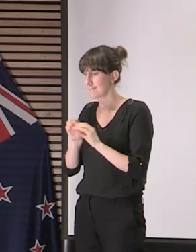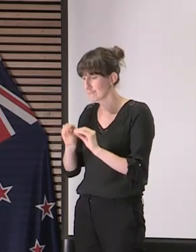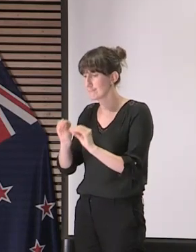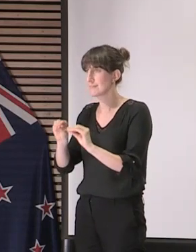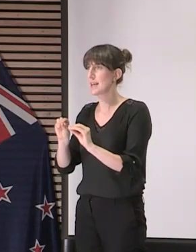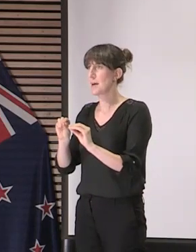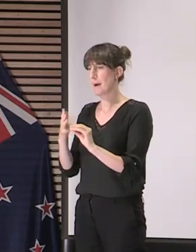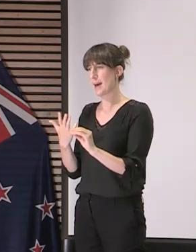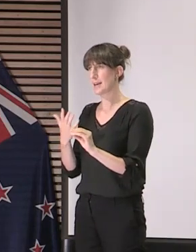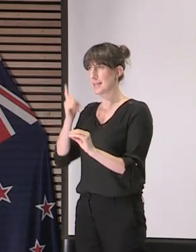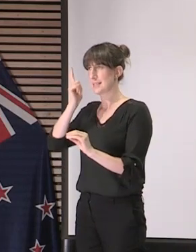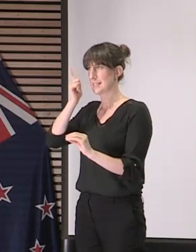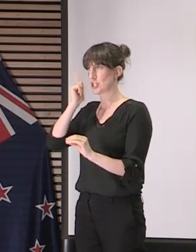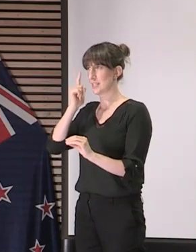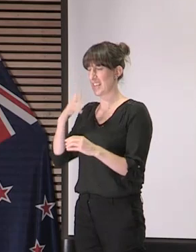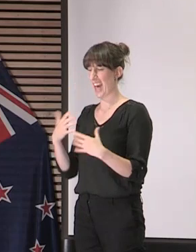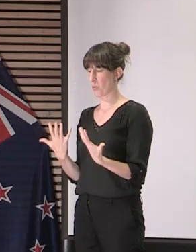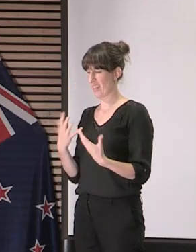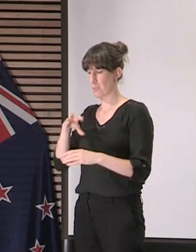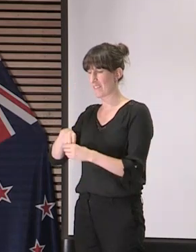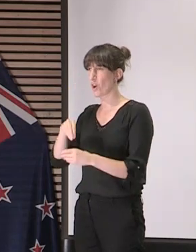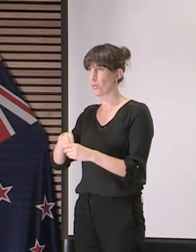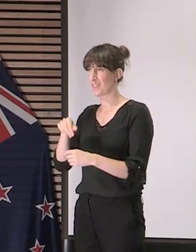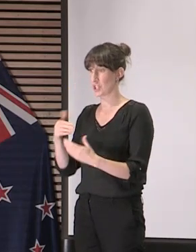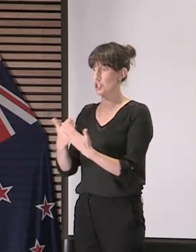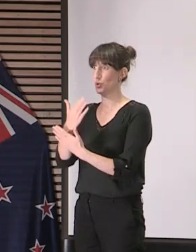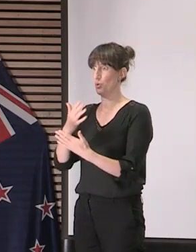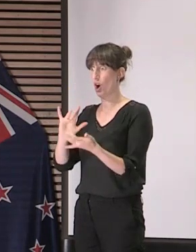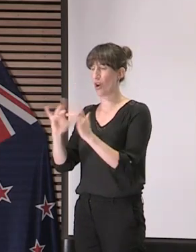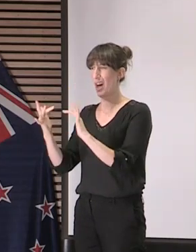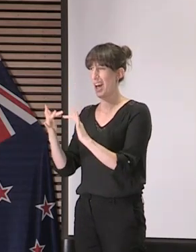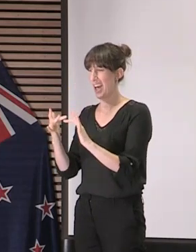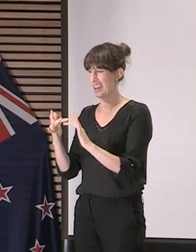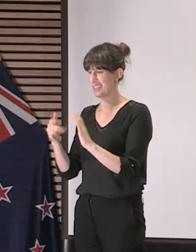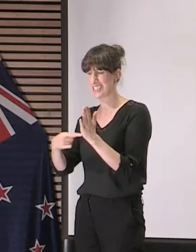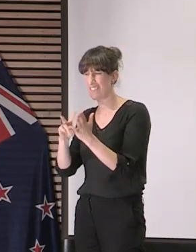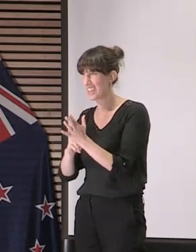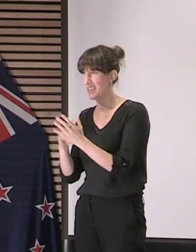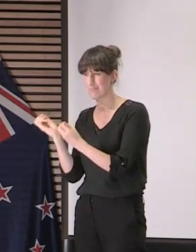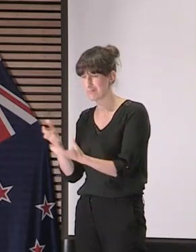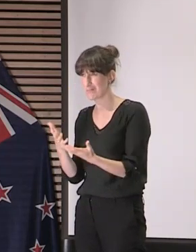of them are still doing lesson planning remotely. Given all this information is coming out, what work flow will